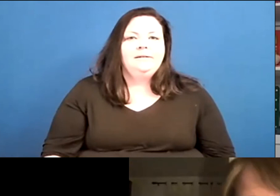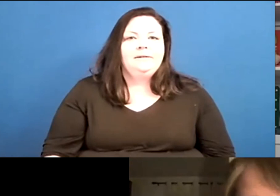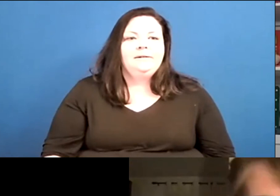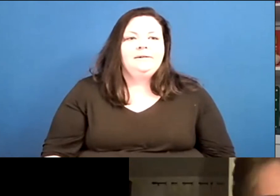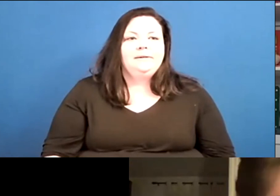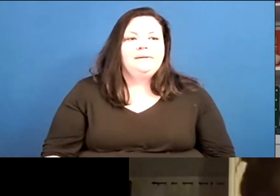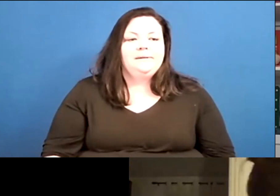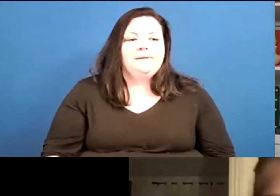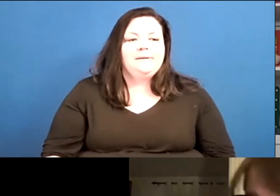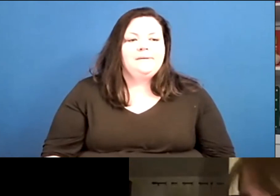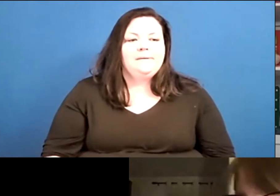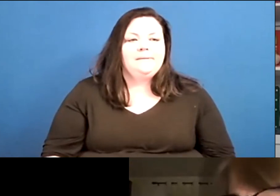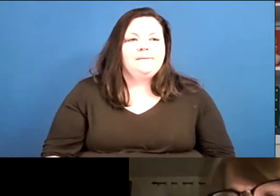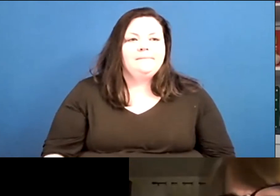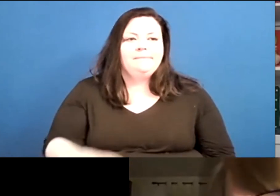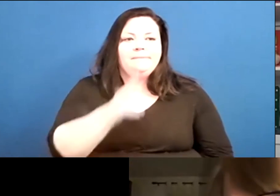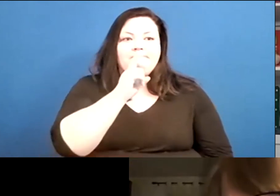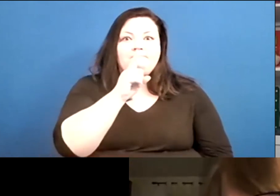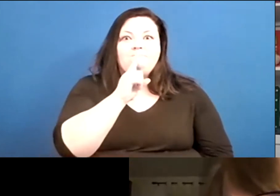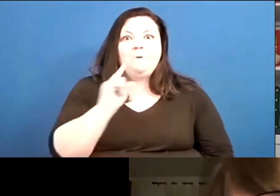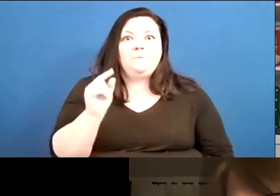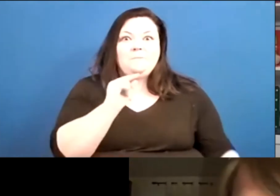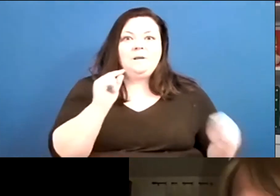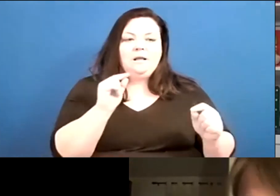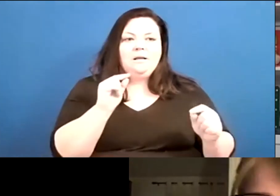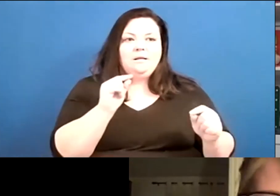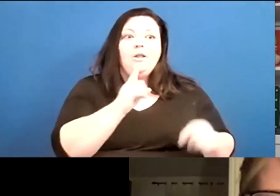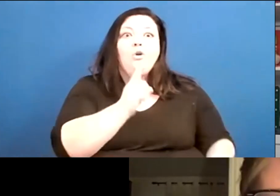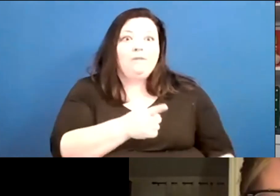The real conspiracy is that there is a Smithsonian. Hoax.